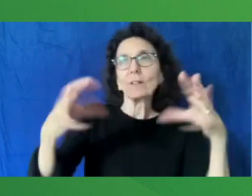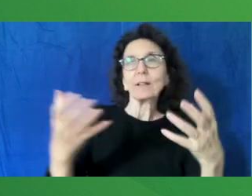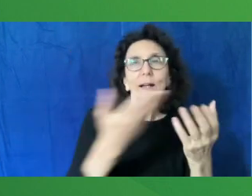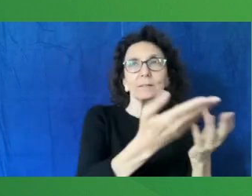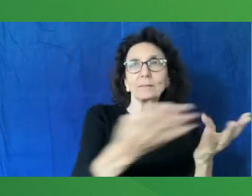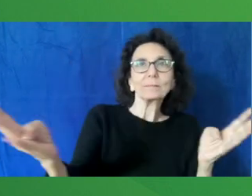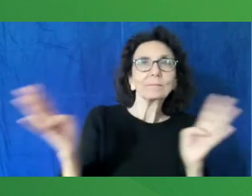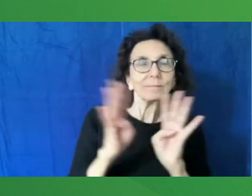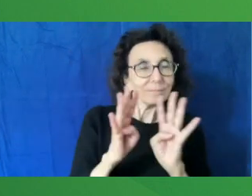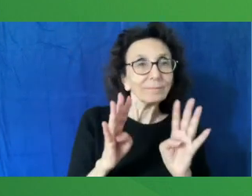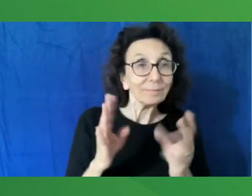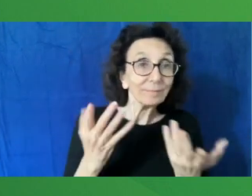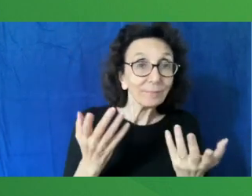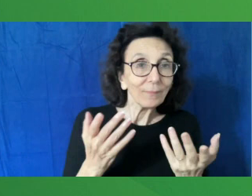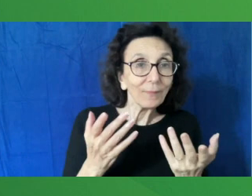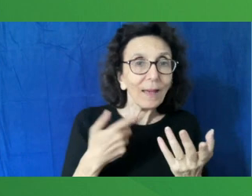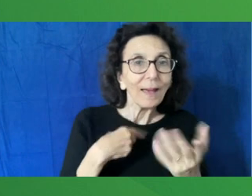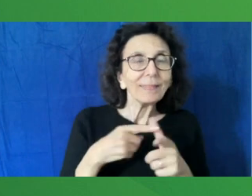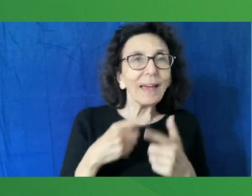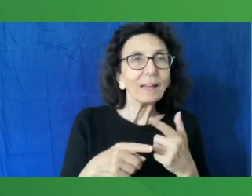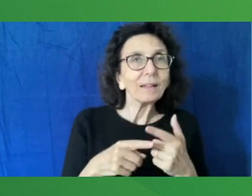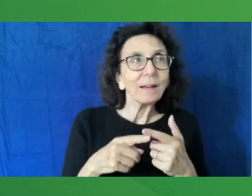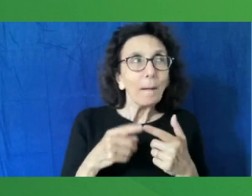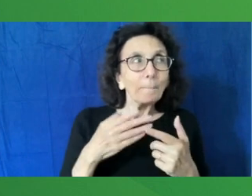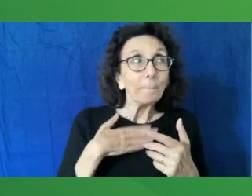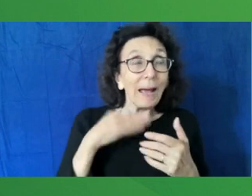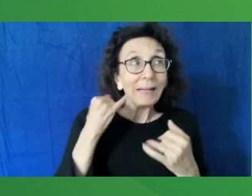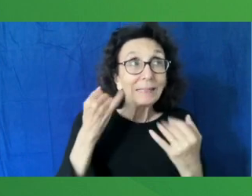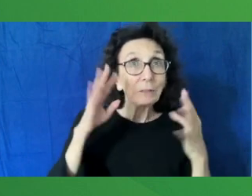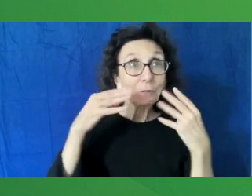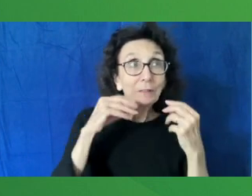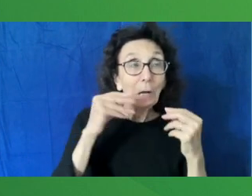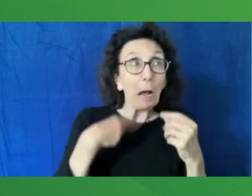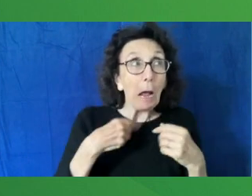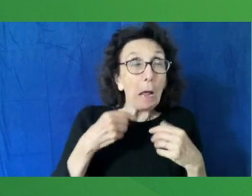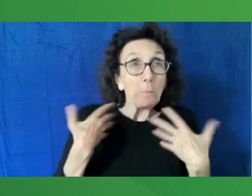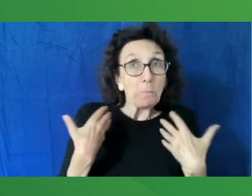They're like, Oh, my idea isn't crazy. I can say that out loud. So they will...